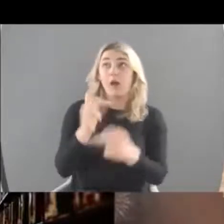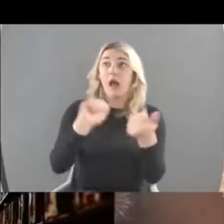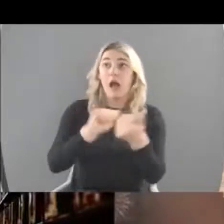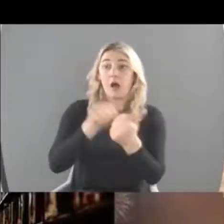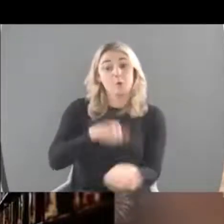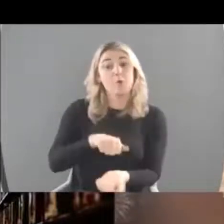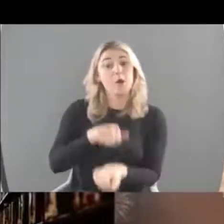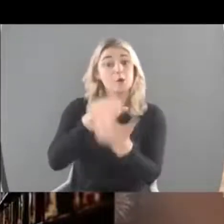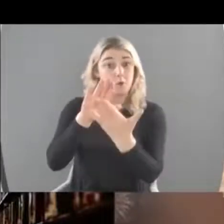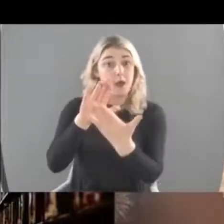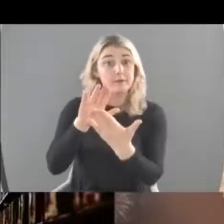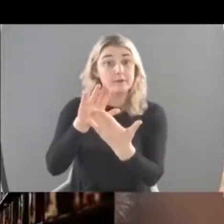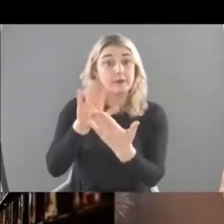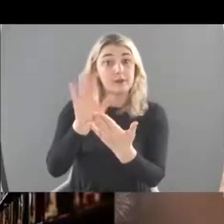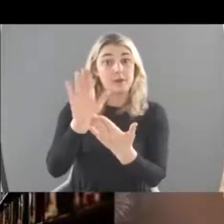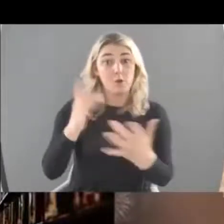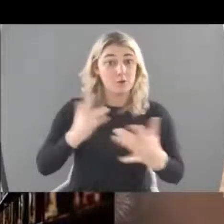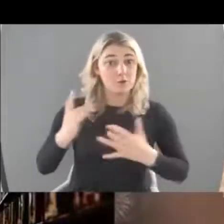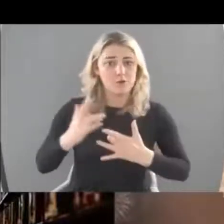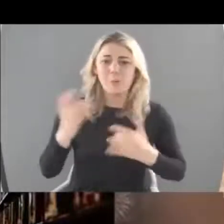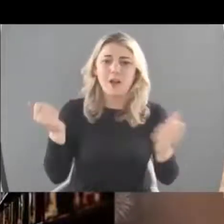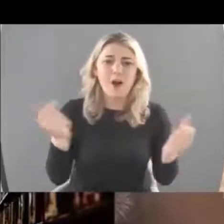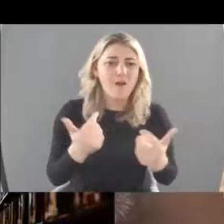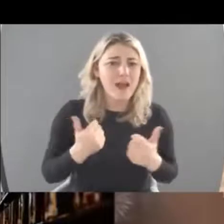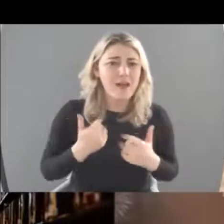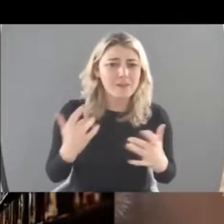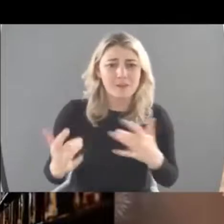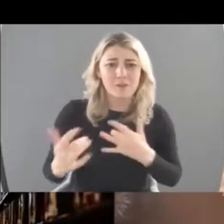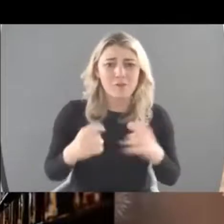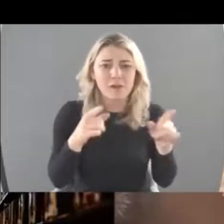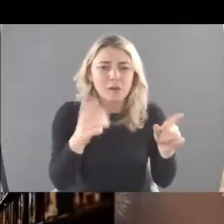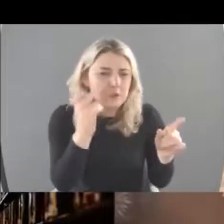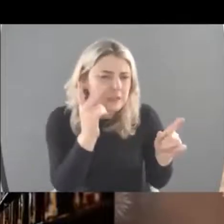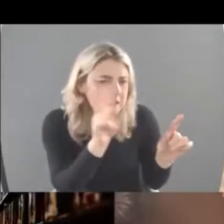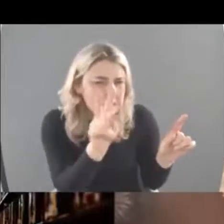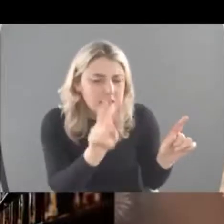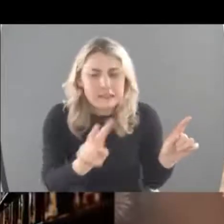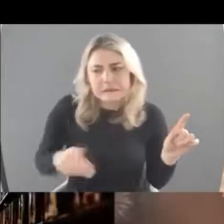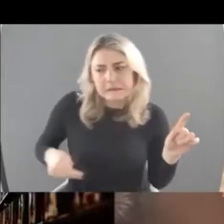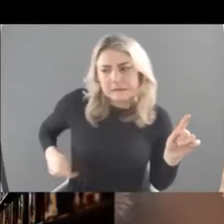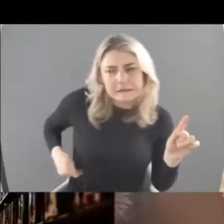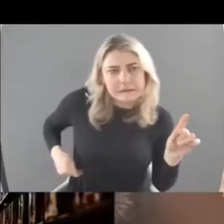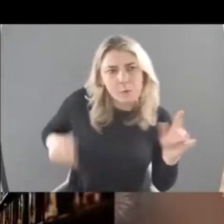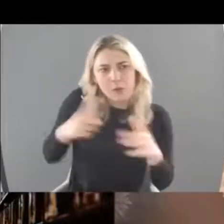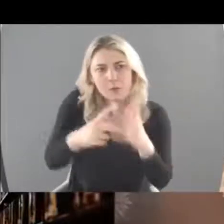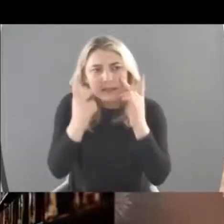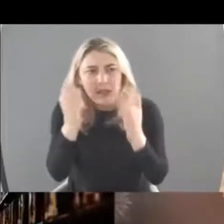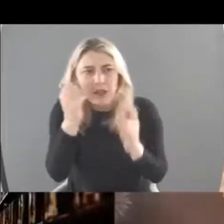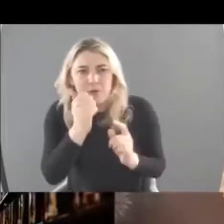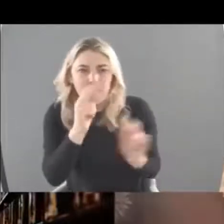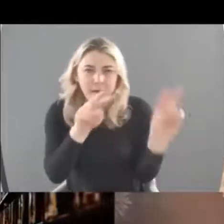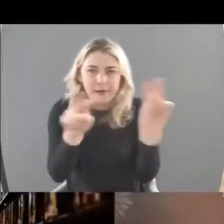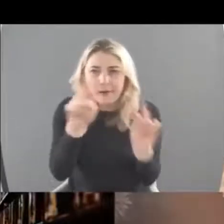that we all have . That you're seeing anecdotally in the classroom day-to-day or with your services day-to-day.